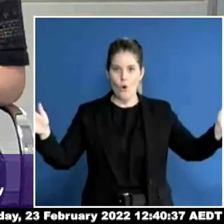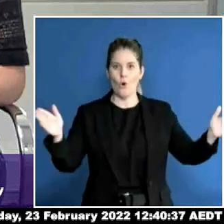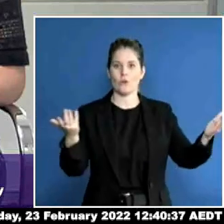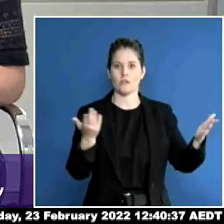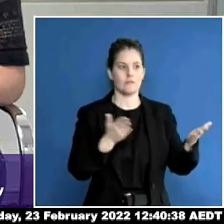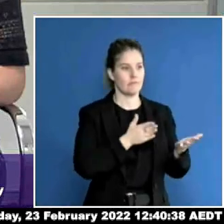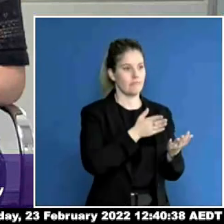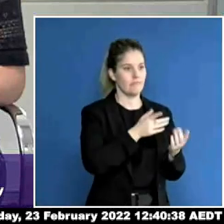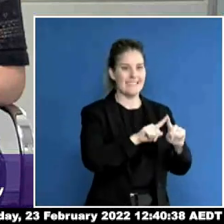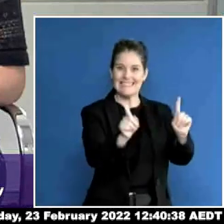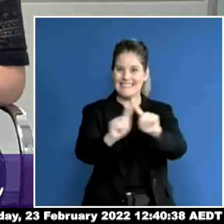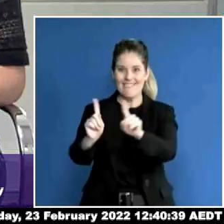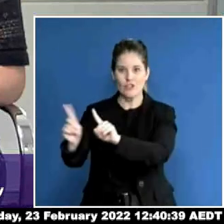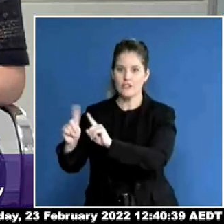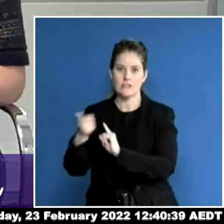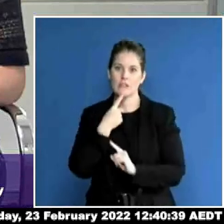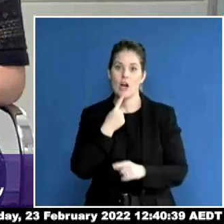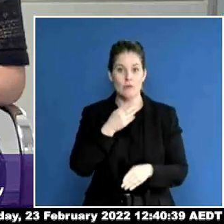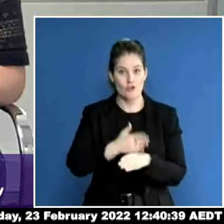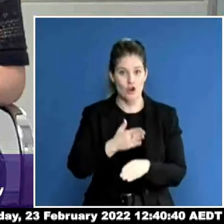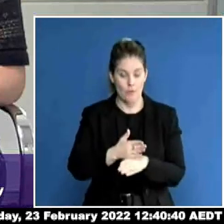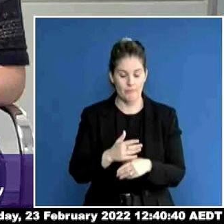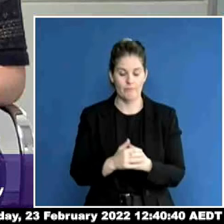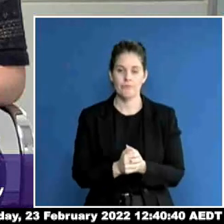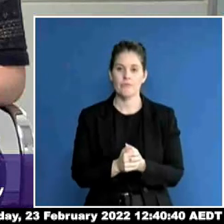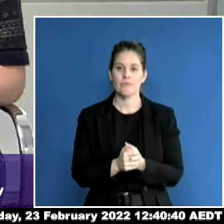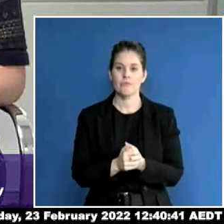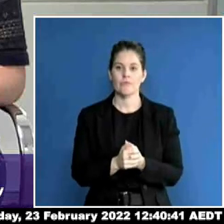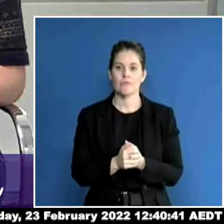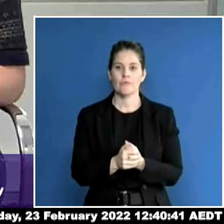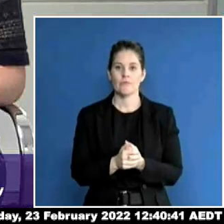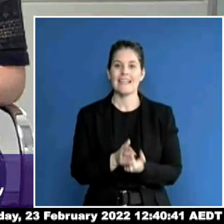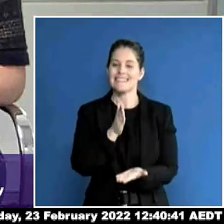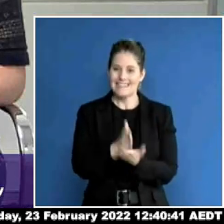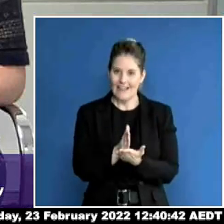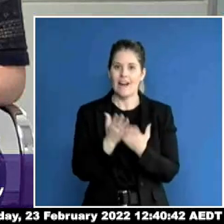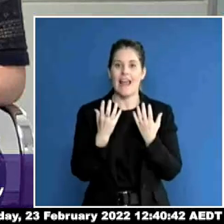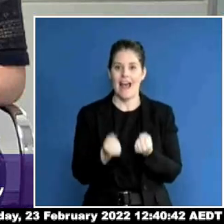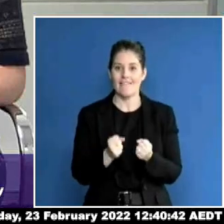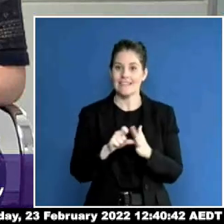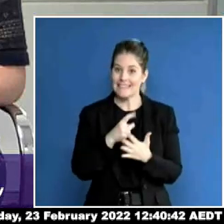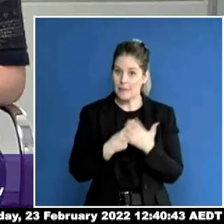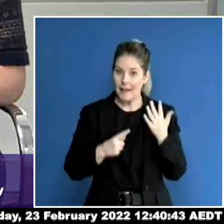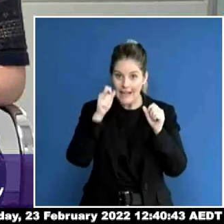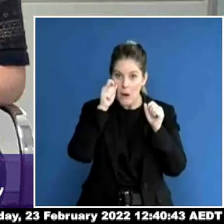They definitely are doing disability awareness training and not just one disability, but lots of disabilities.